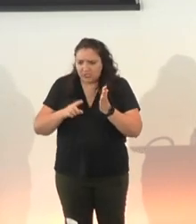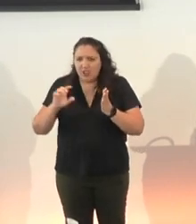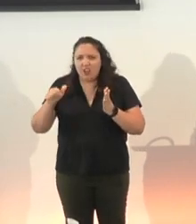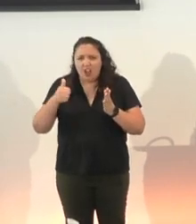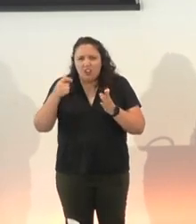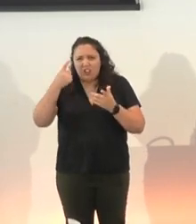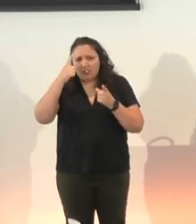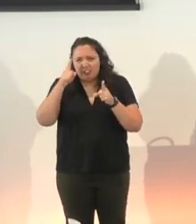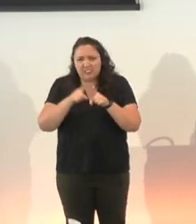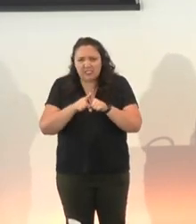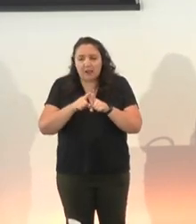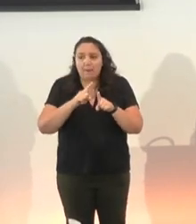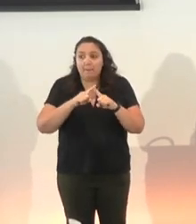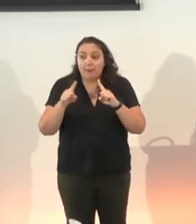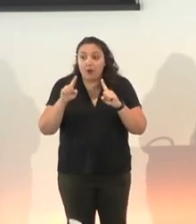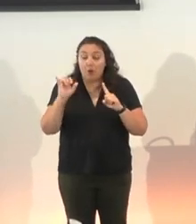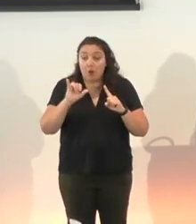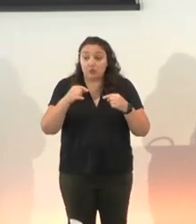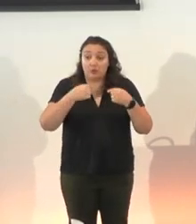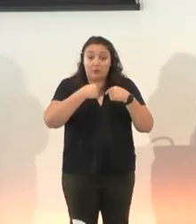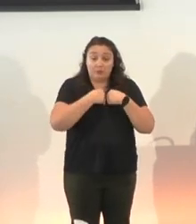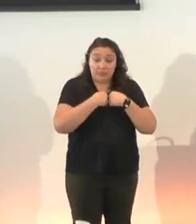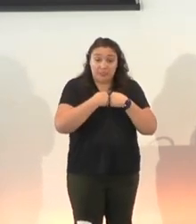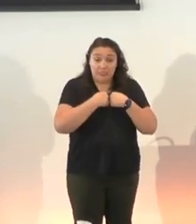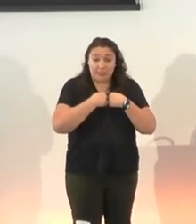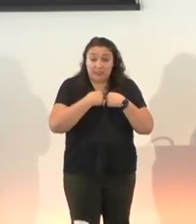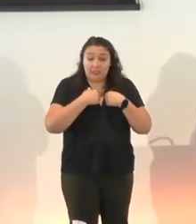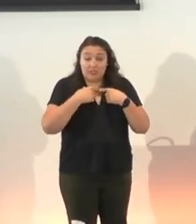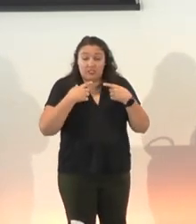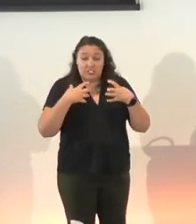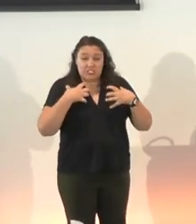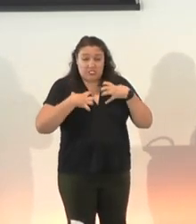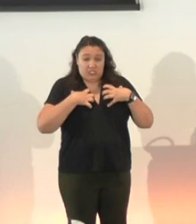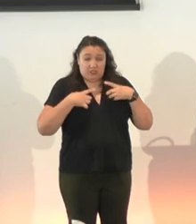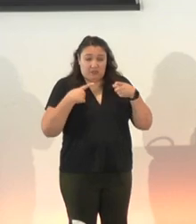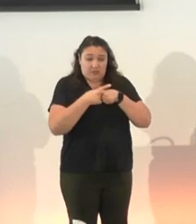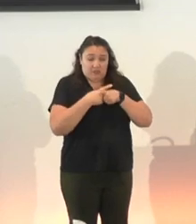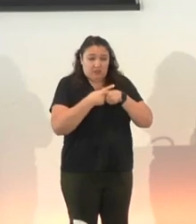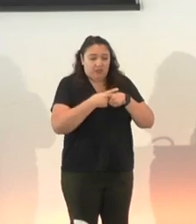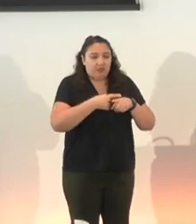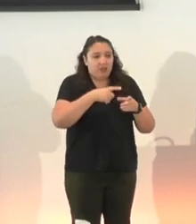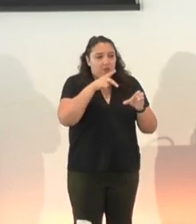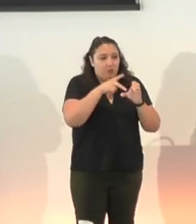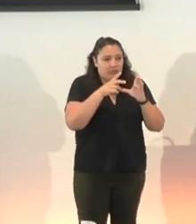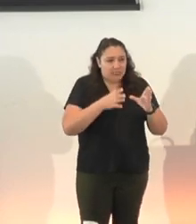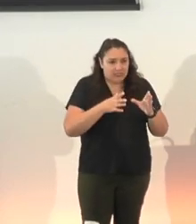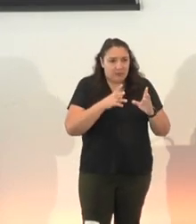intention for me is between participants in the communities interested in protecting their own